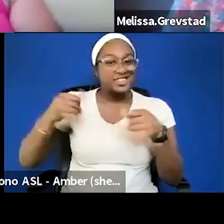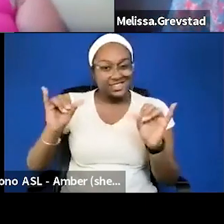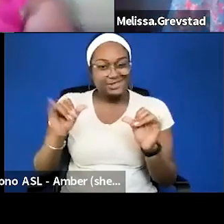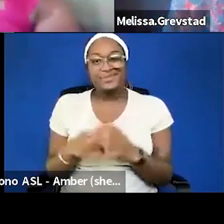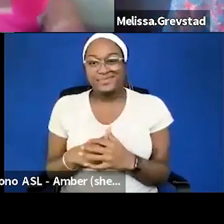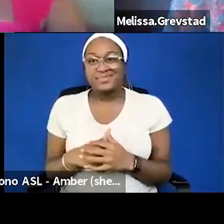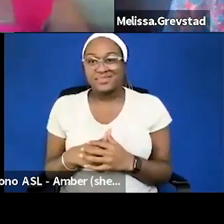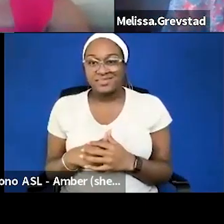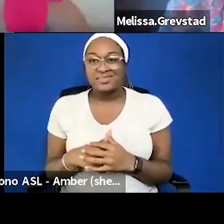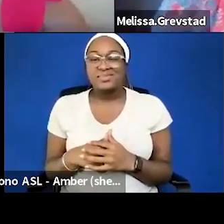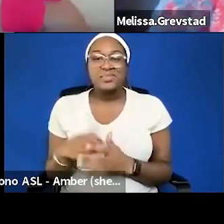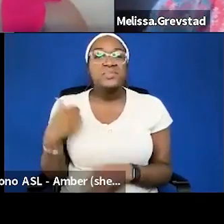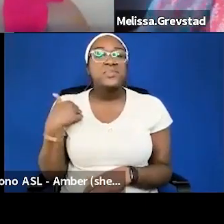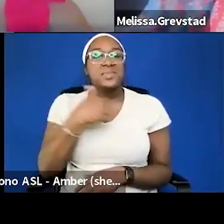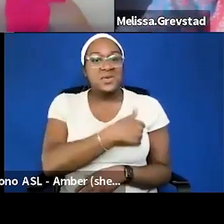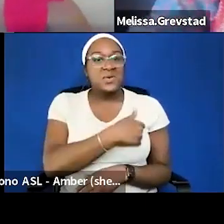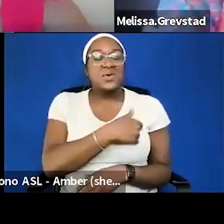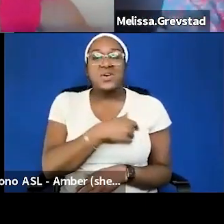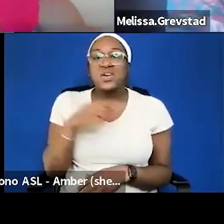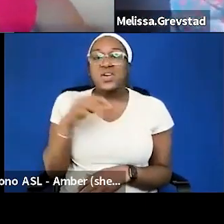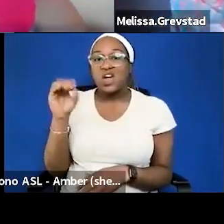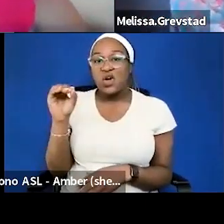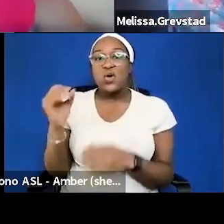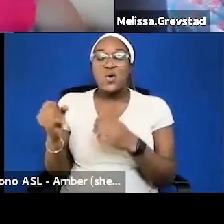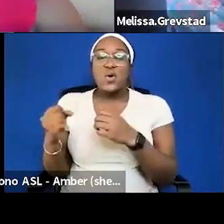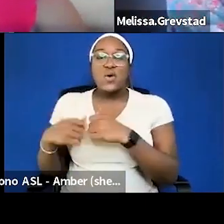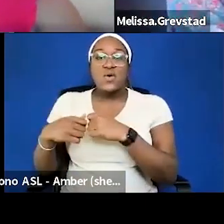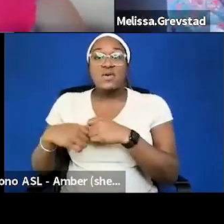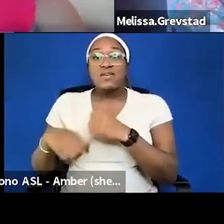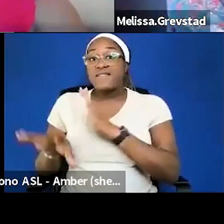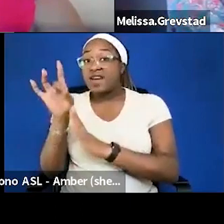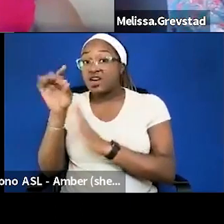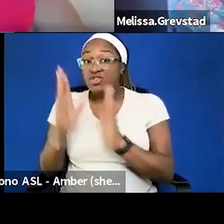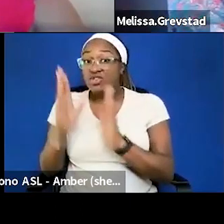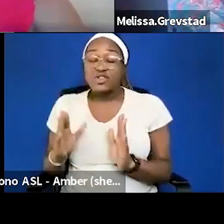We are the co-founders of the Campaign for Size Freedom, which you'll hear a little bit more about in just a second.